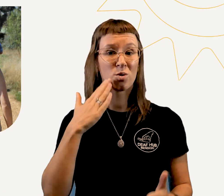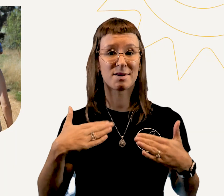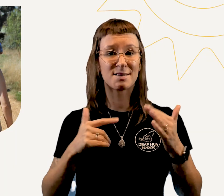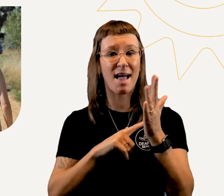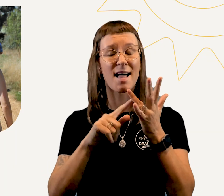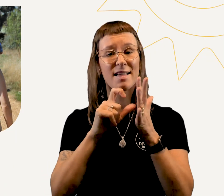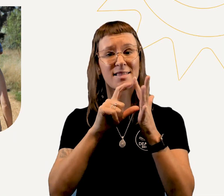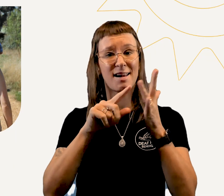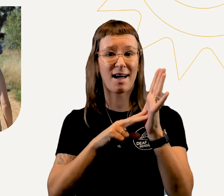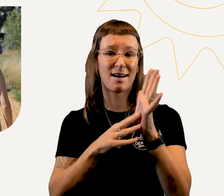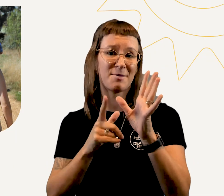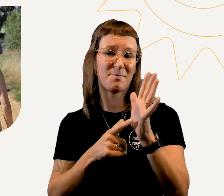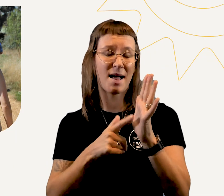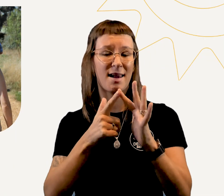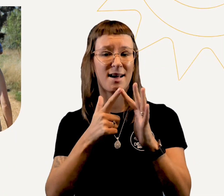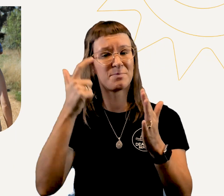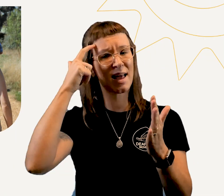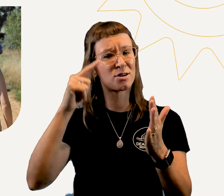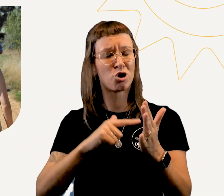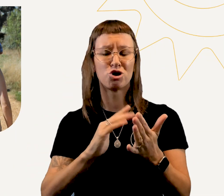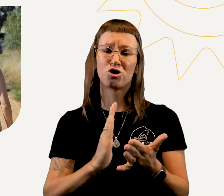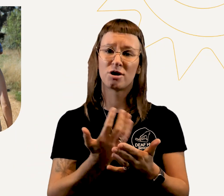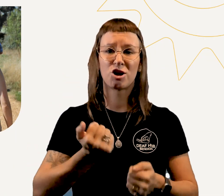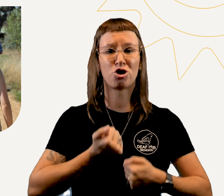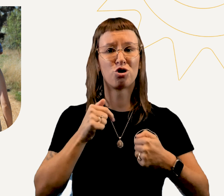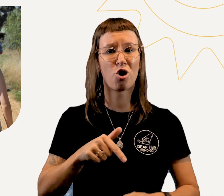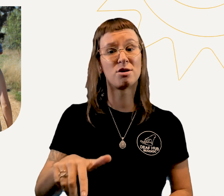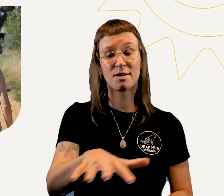Women's Health Loddon Mallee acknowledges the traditional custodians of the lands on which